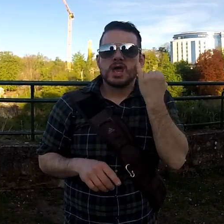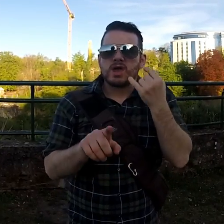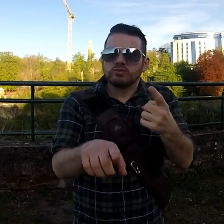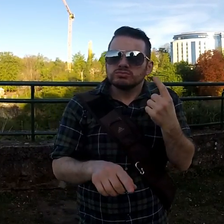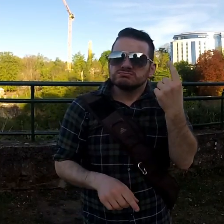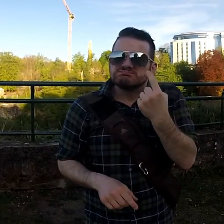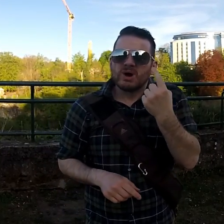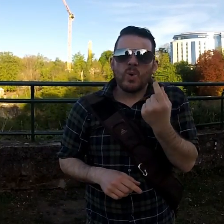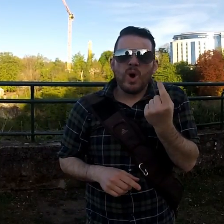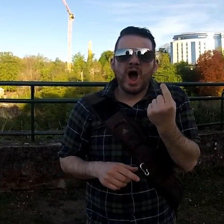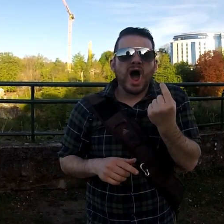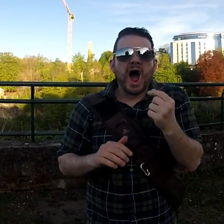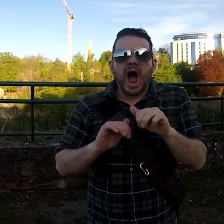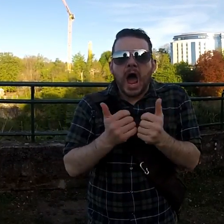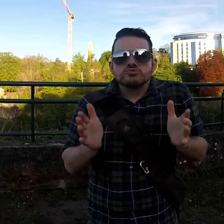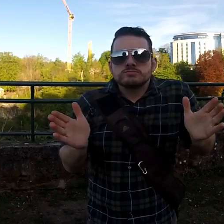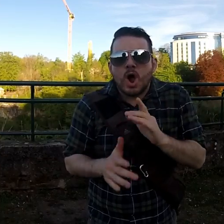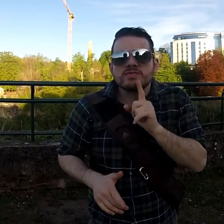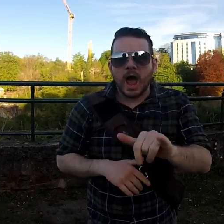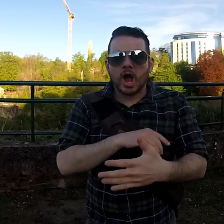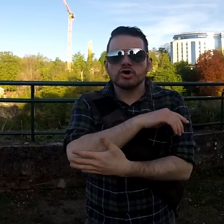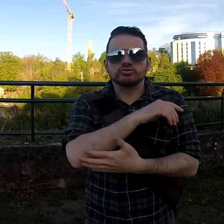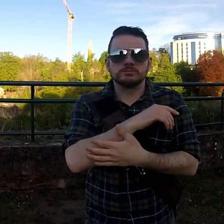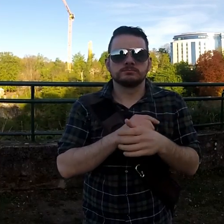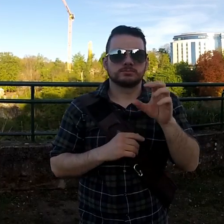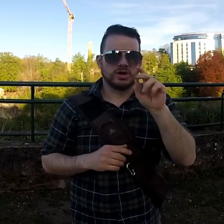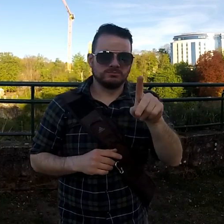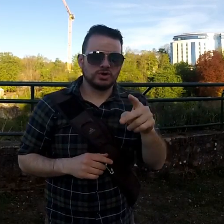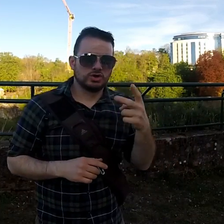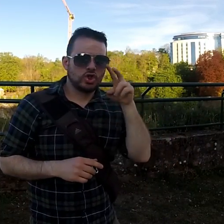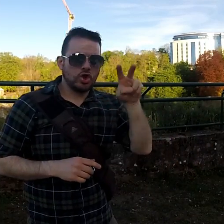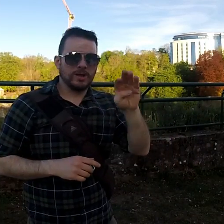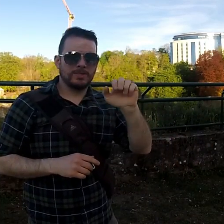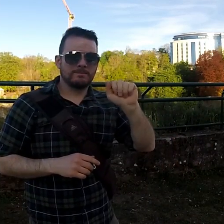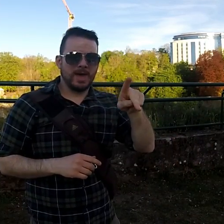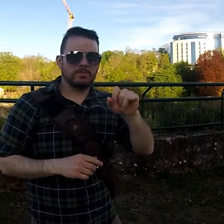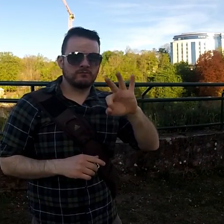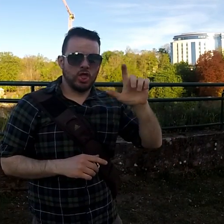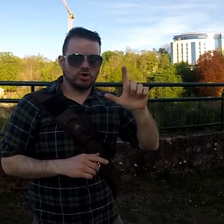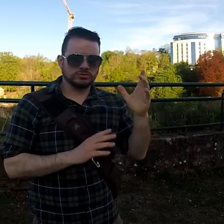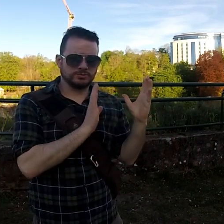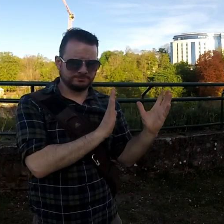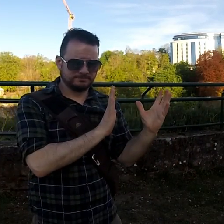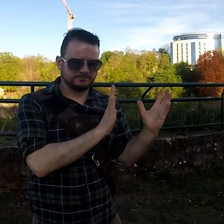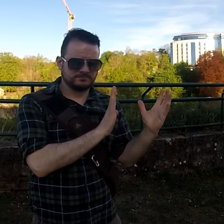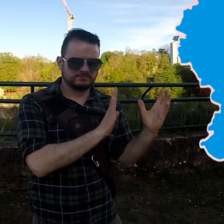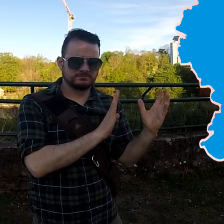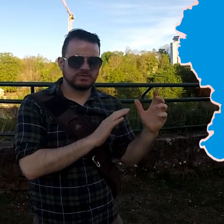If you're wondering how small this country is. You see the map of Luxembourg.